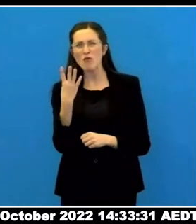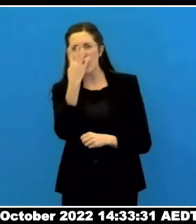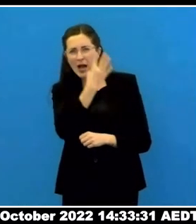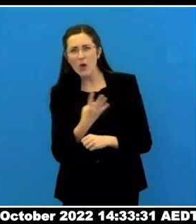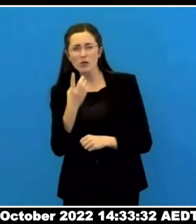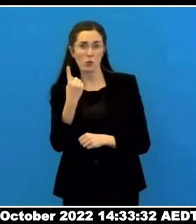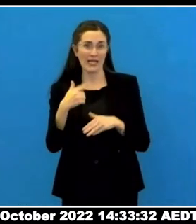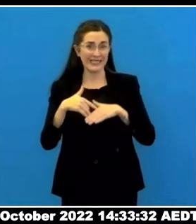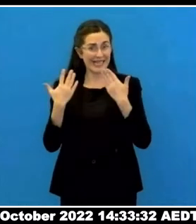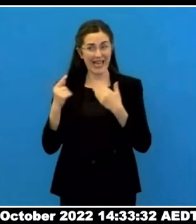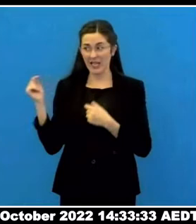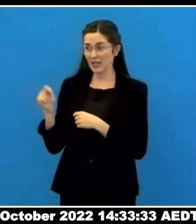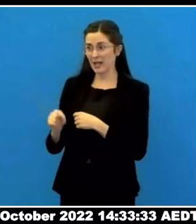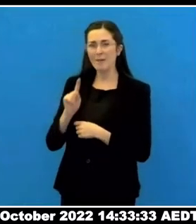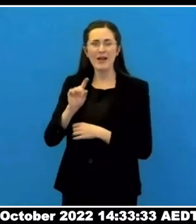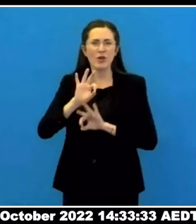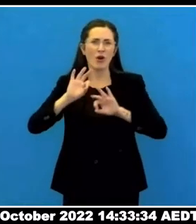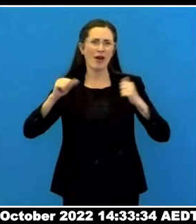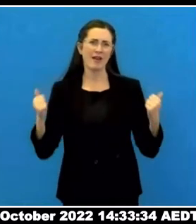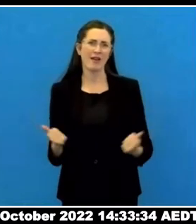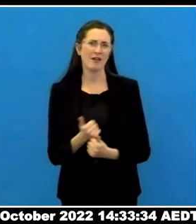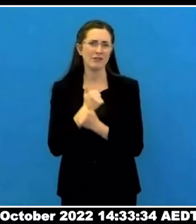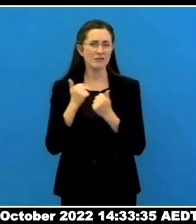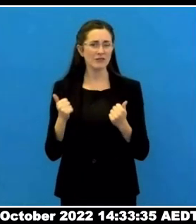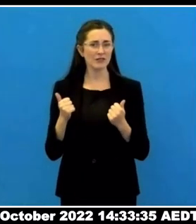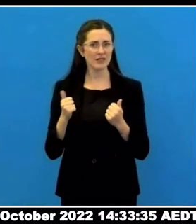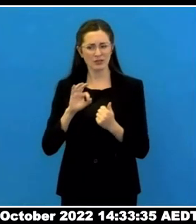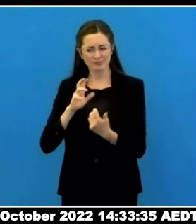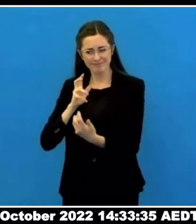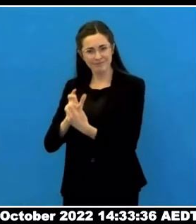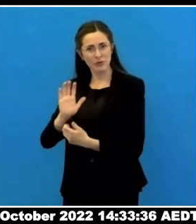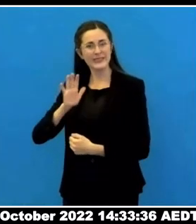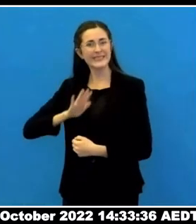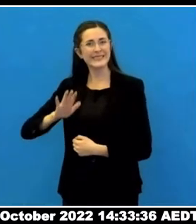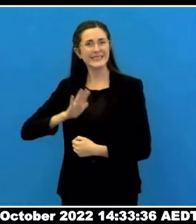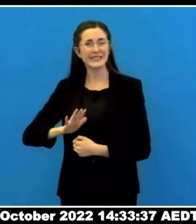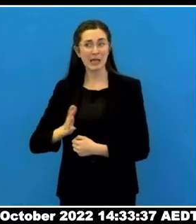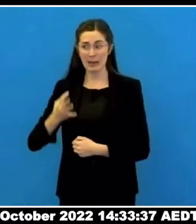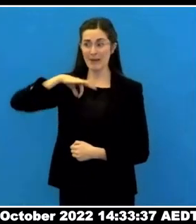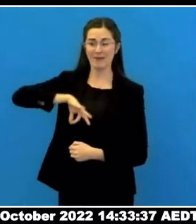But that's really not covering her needs, and I don't see her benefitting much.